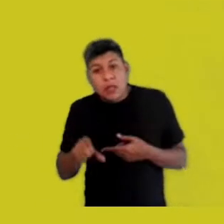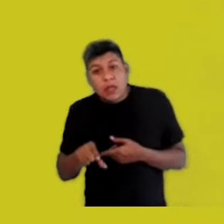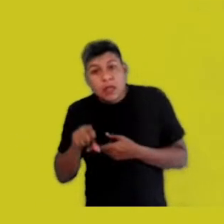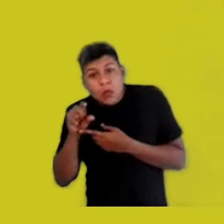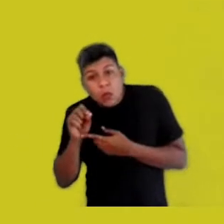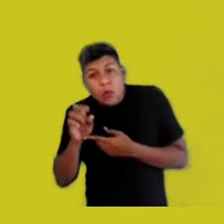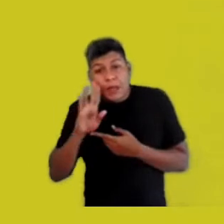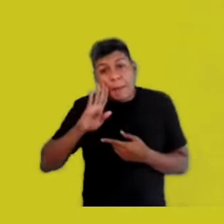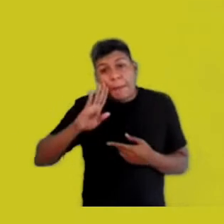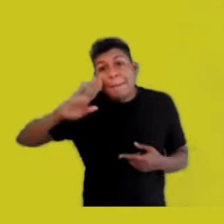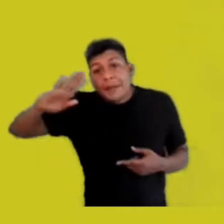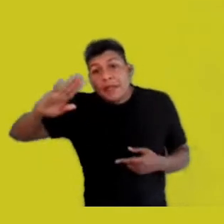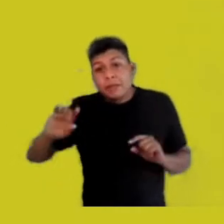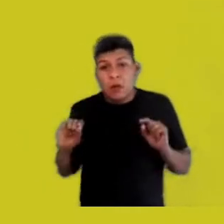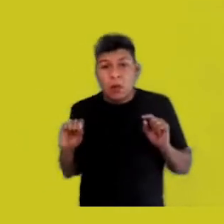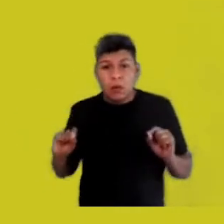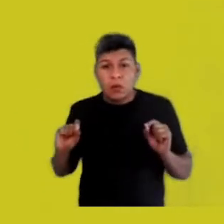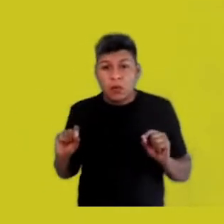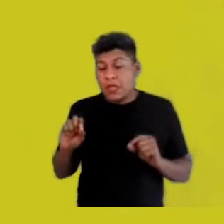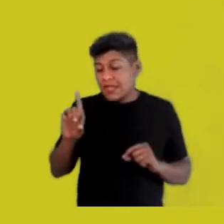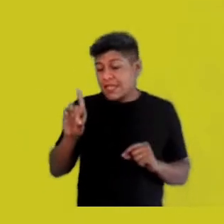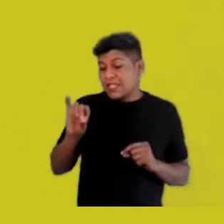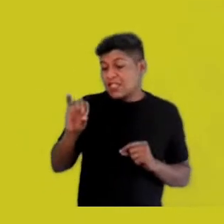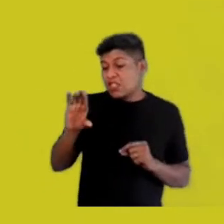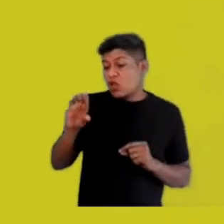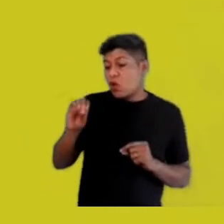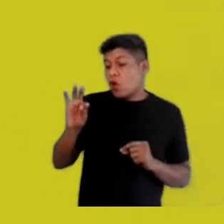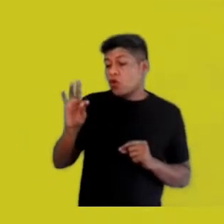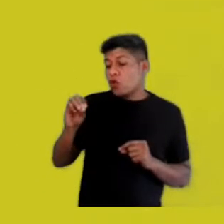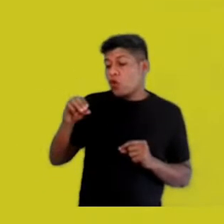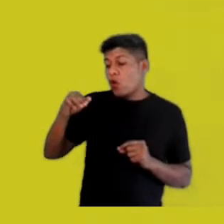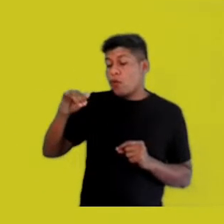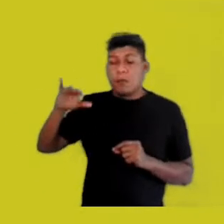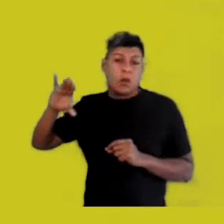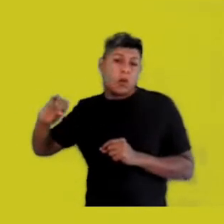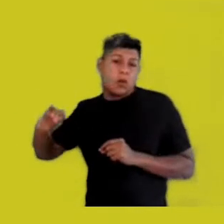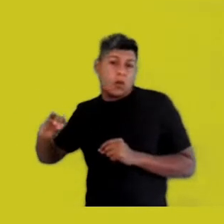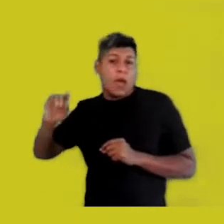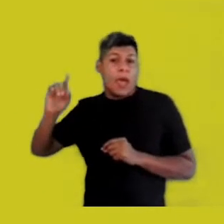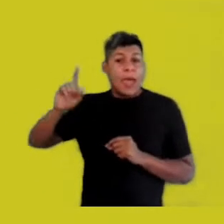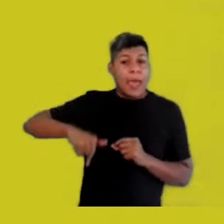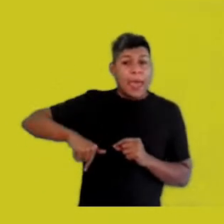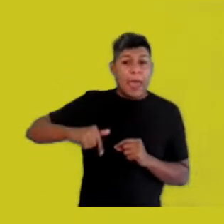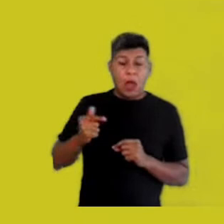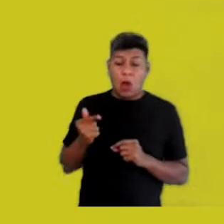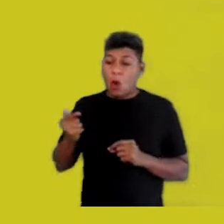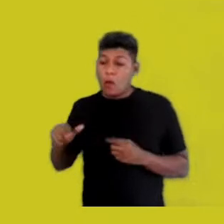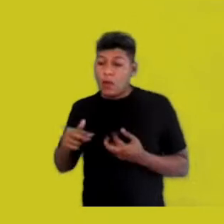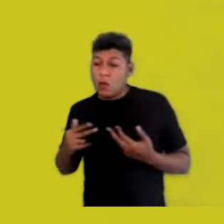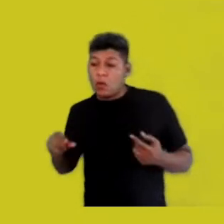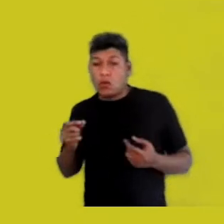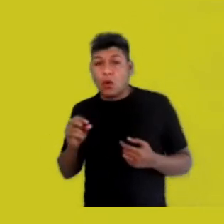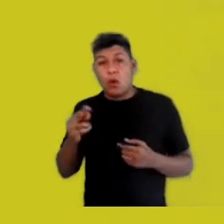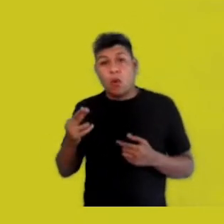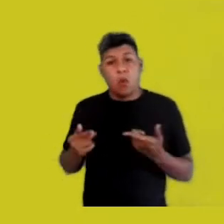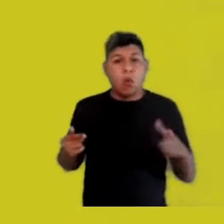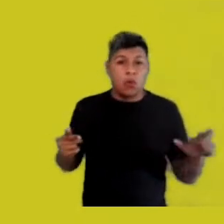it isn’t dichotomic. It isn’t “either this or that”. Dilemmas are usually linked to that: